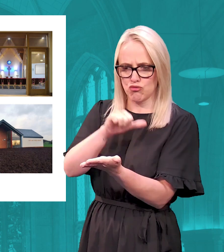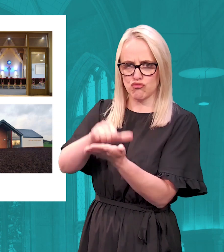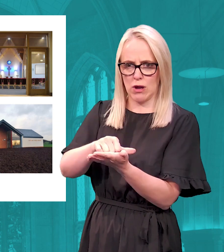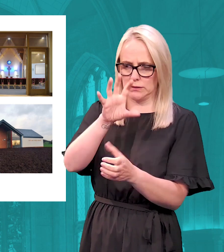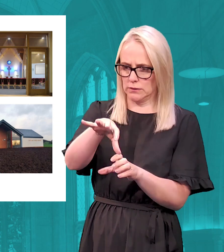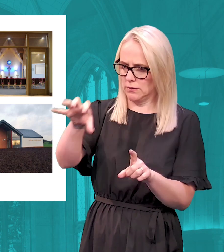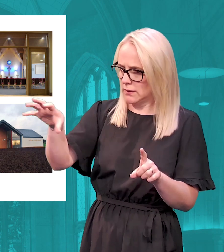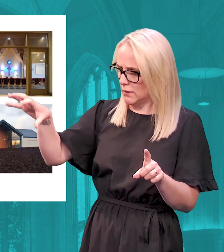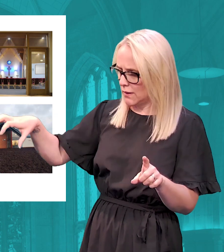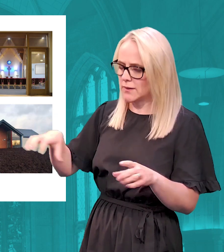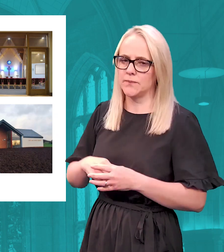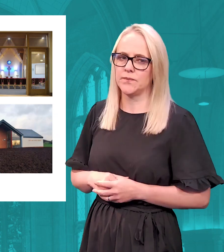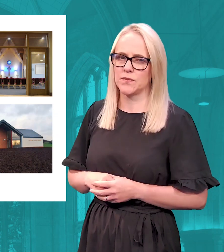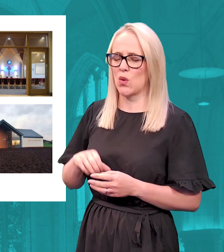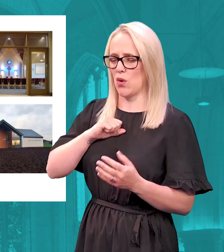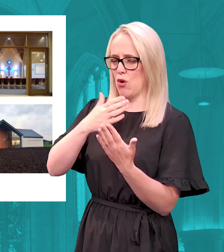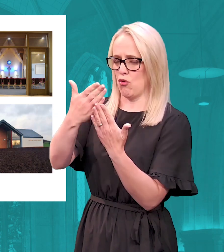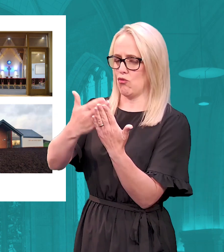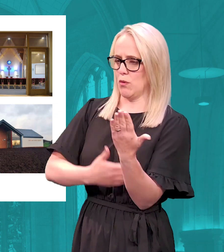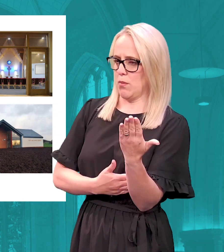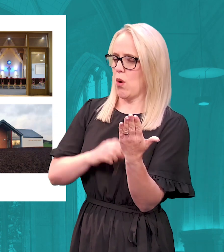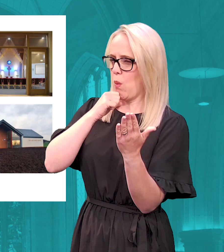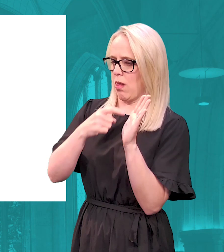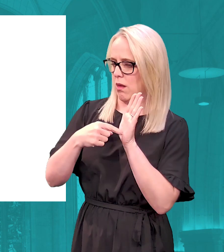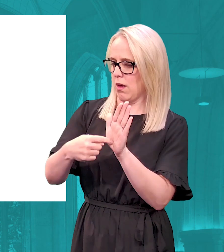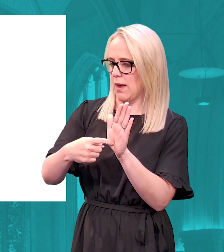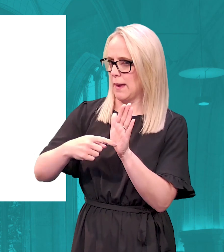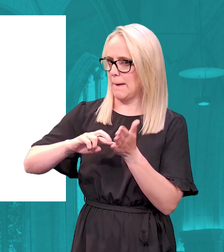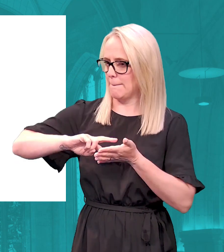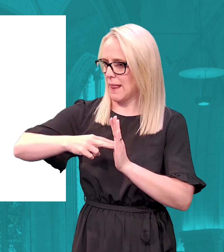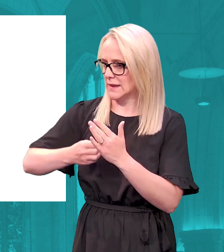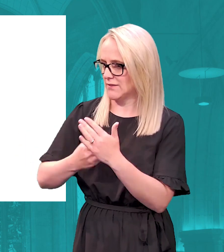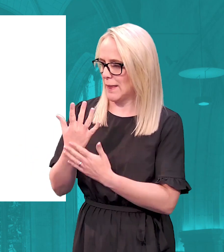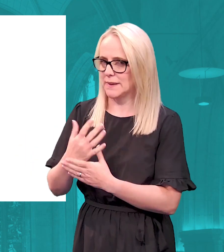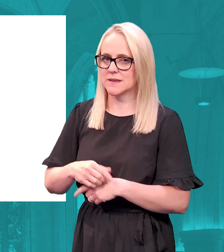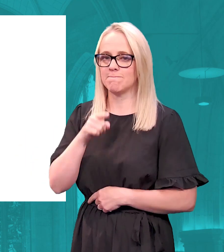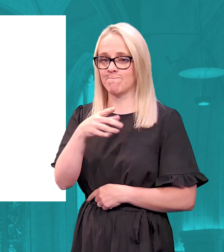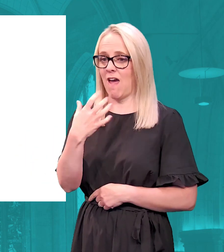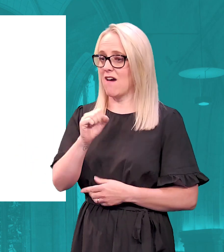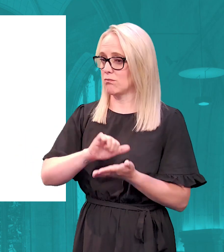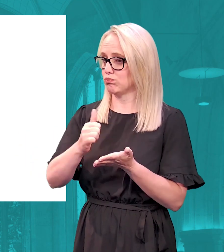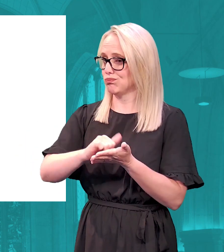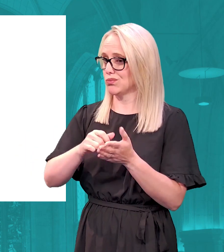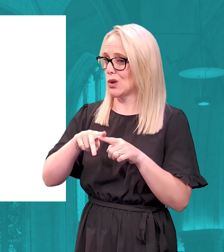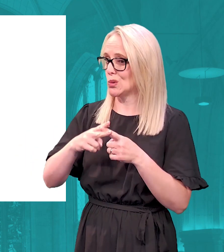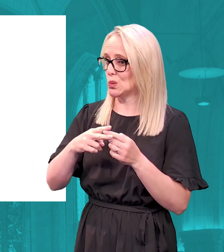Our report sets out how the plan is developing. We've published a toolkit that helps Presbyteries decide